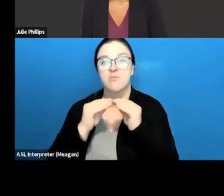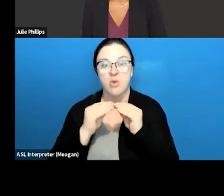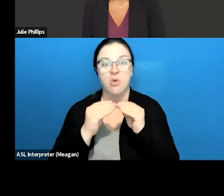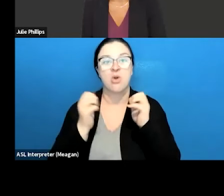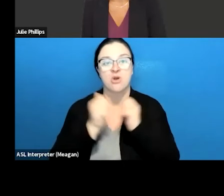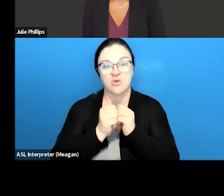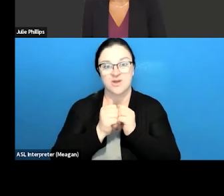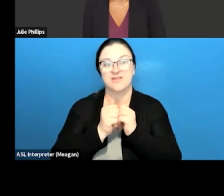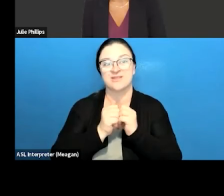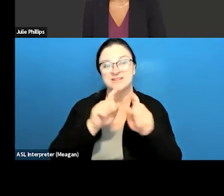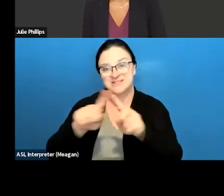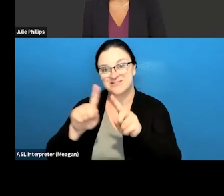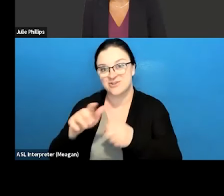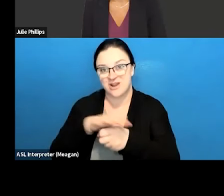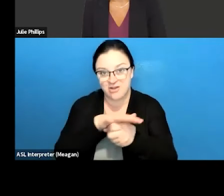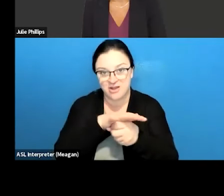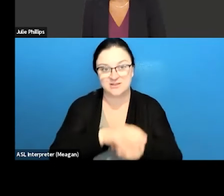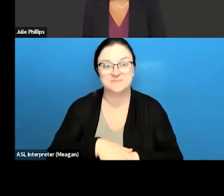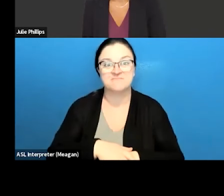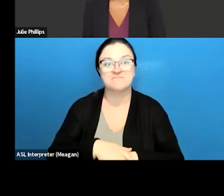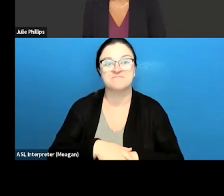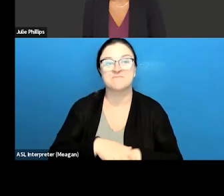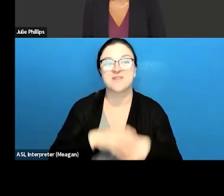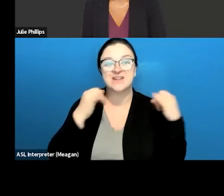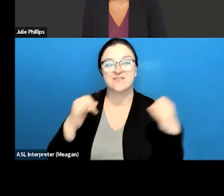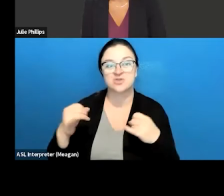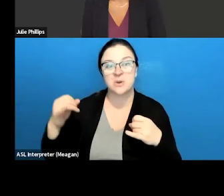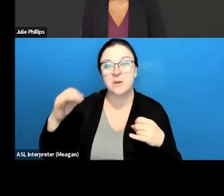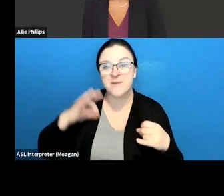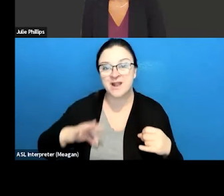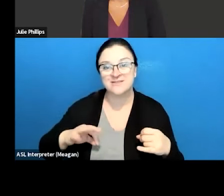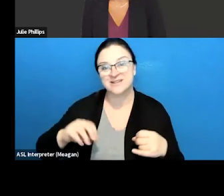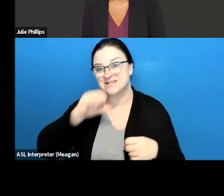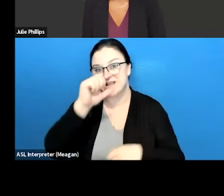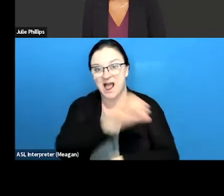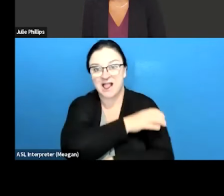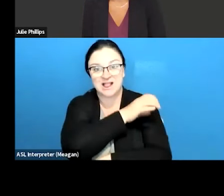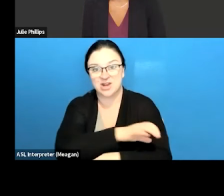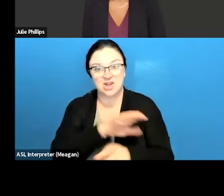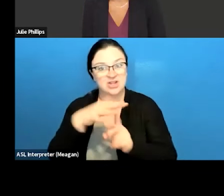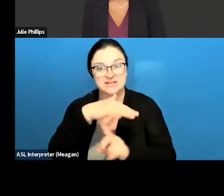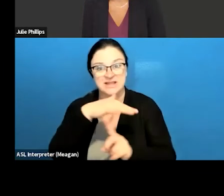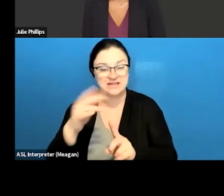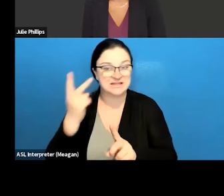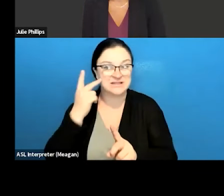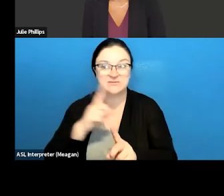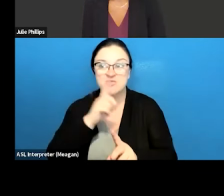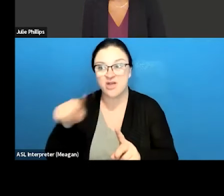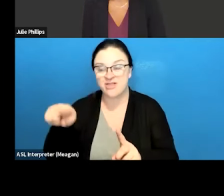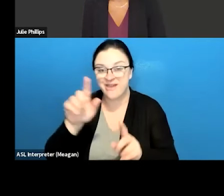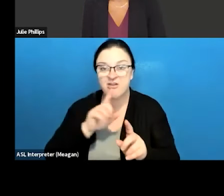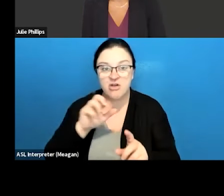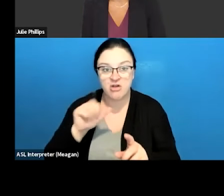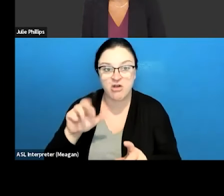the individual benefits, non-clinical setting, seeing them where they are, diverting the 911,